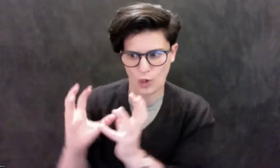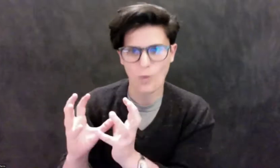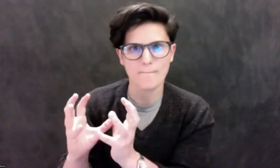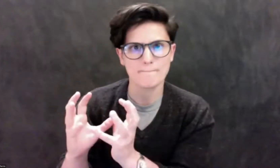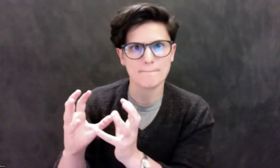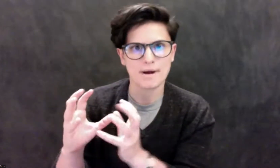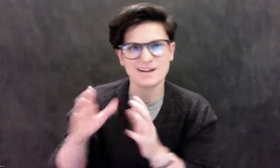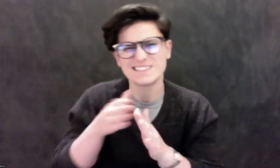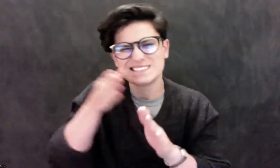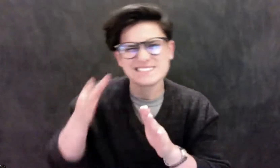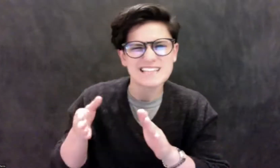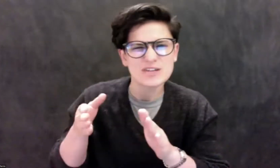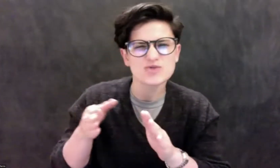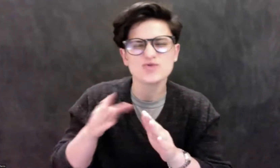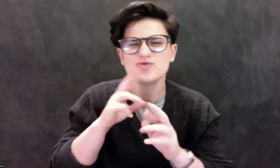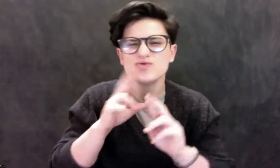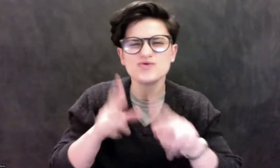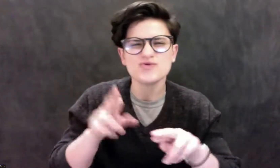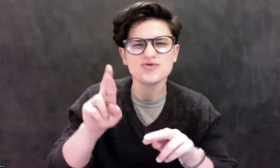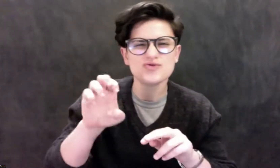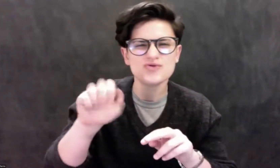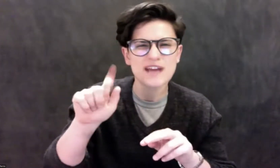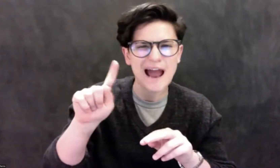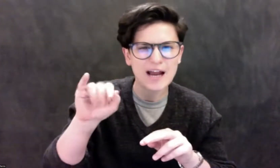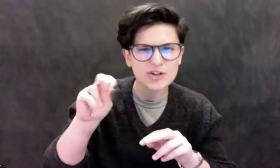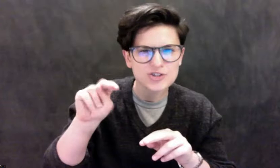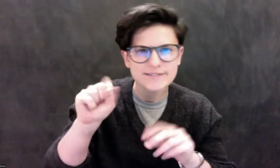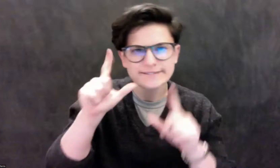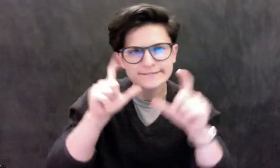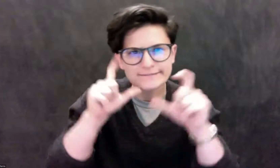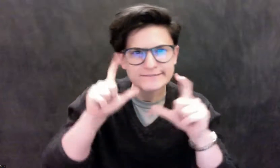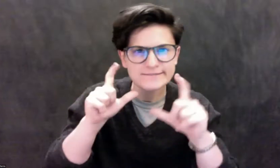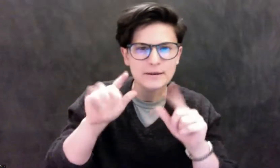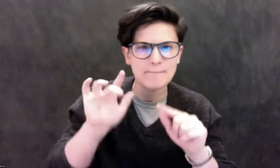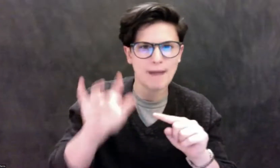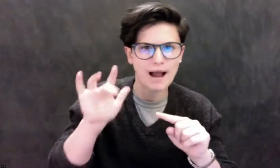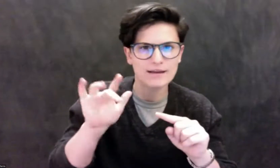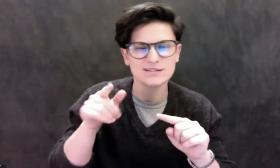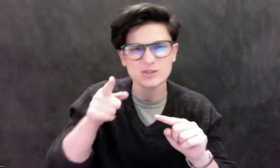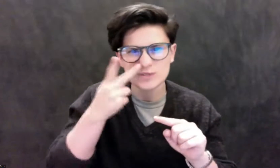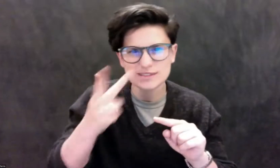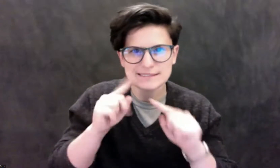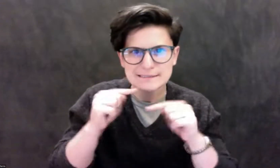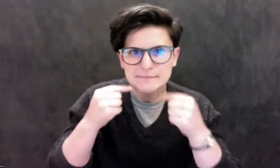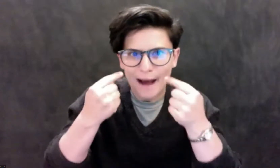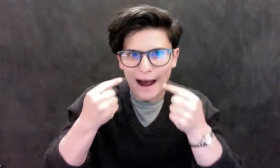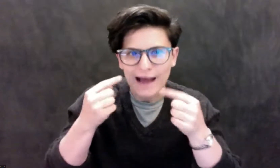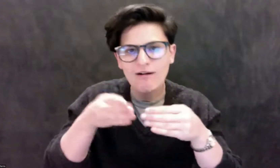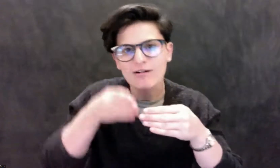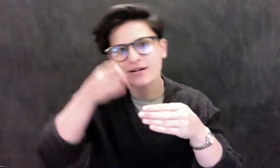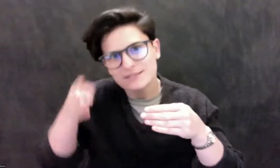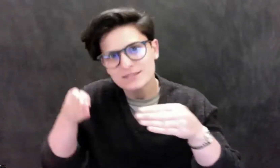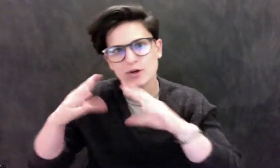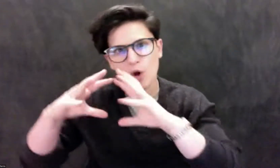15:02:35 It has a little smiley face, and if you click on the globe that says interpretation,